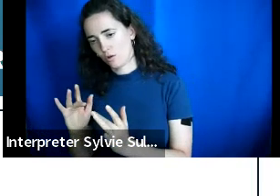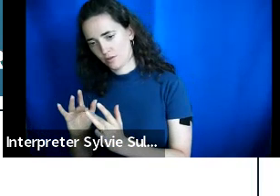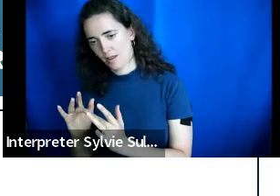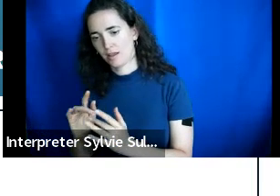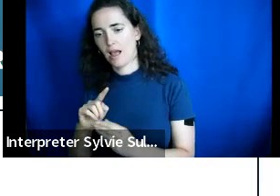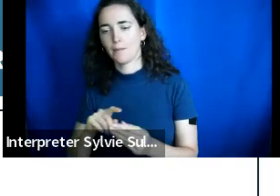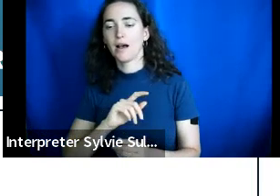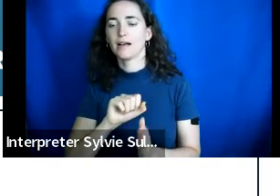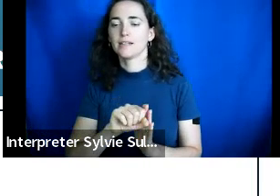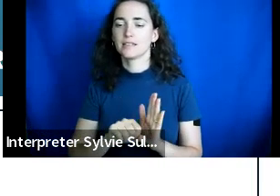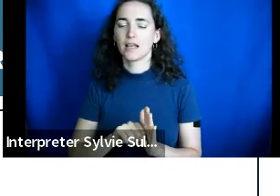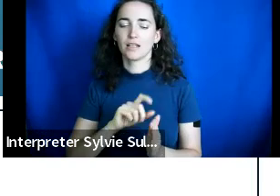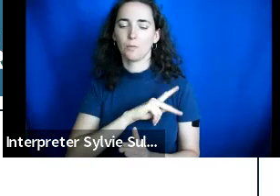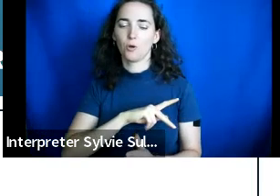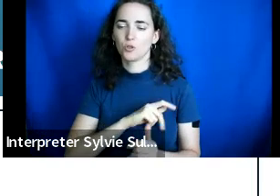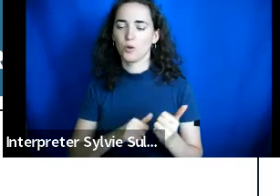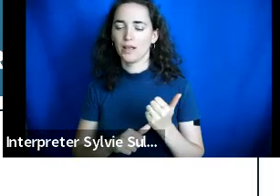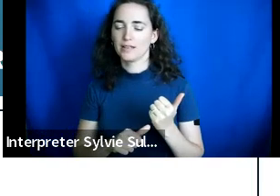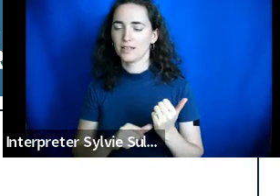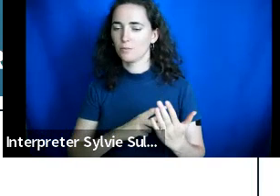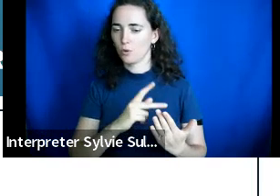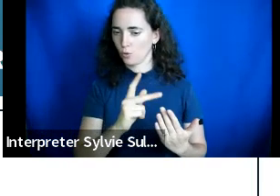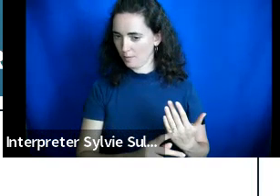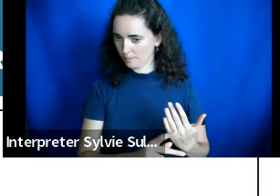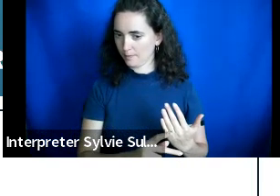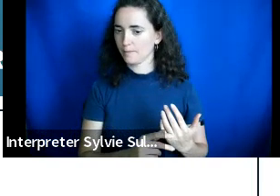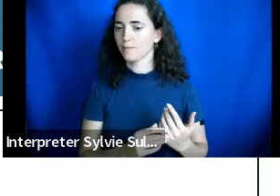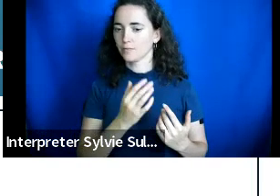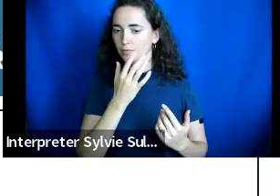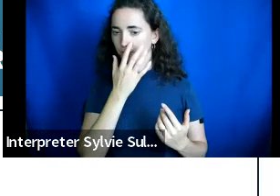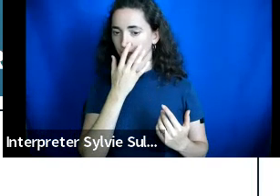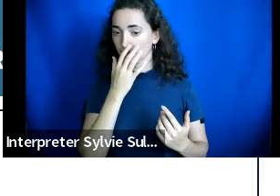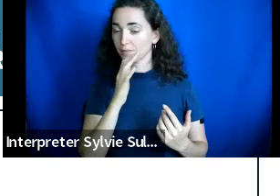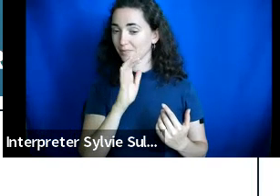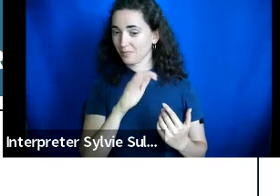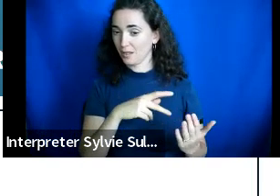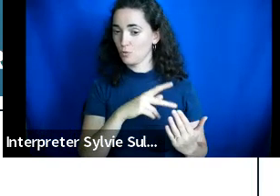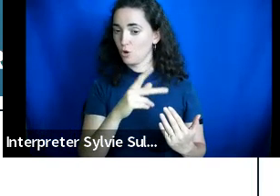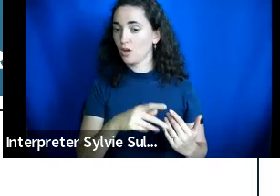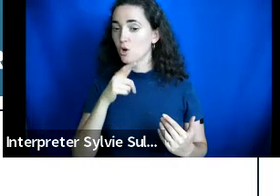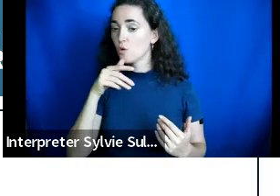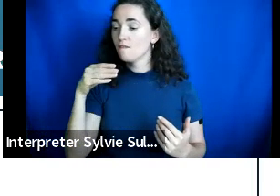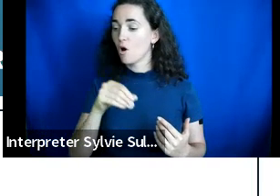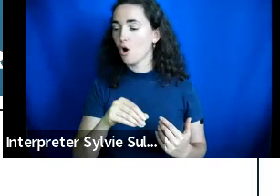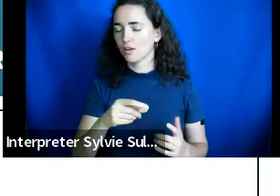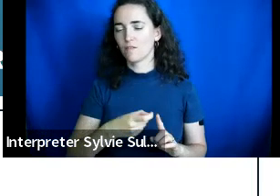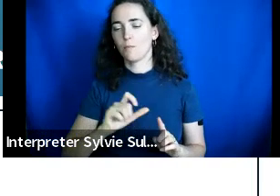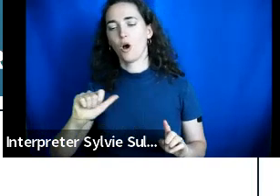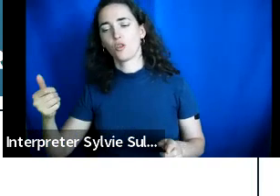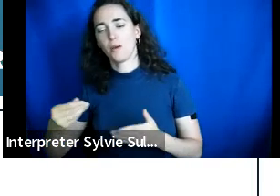our State personal assistance program. the state personal assistance program it's it's funded through a different source.